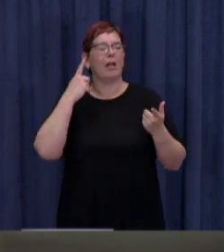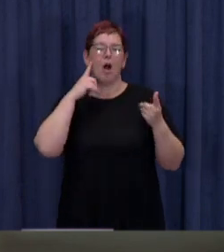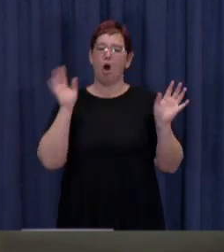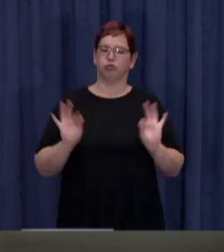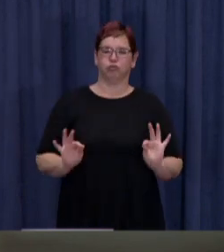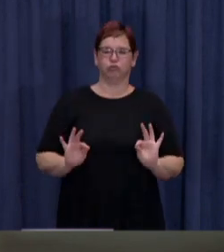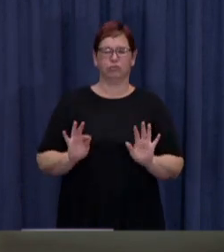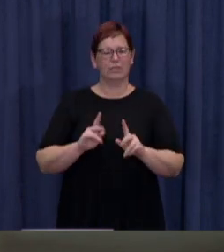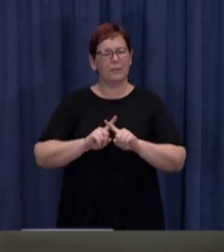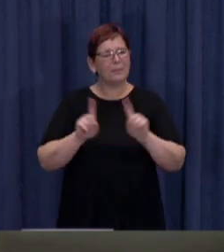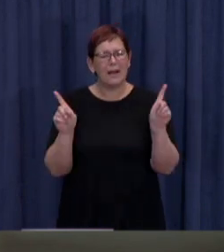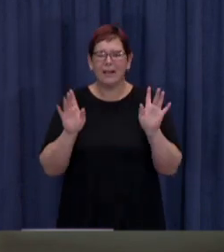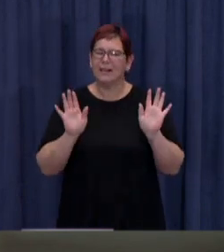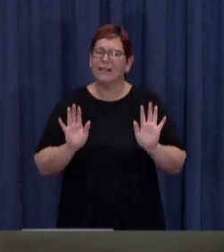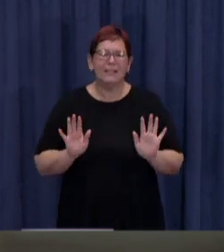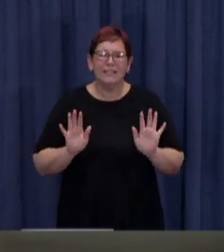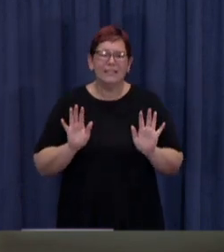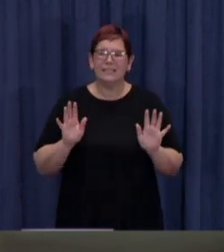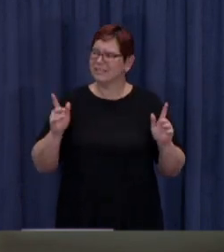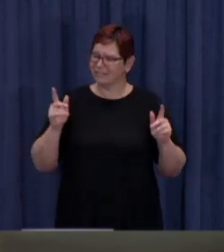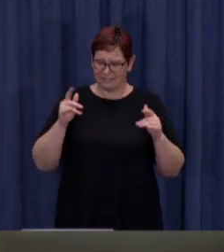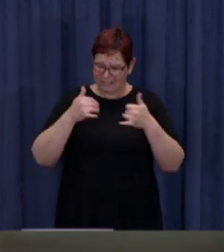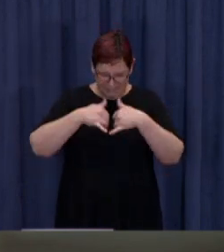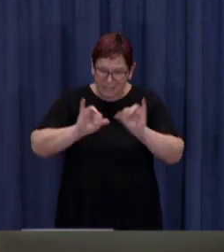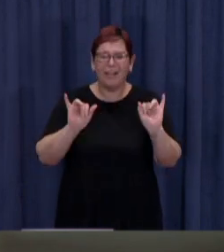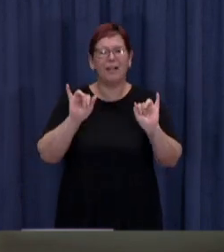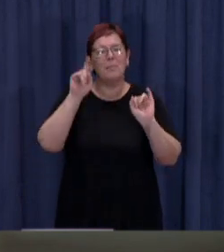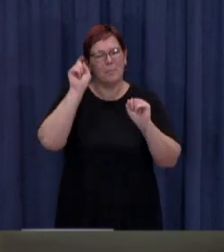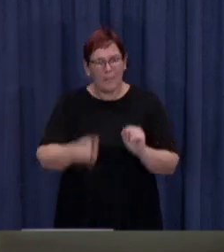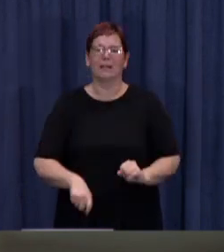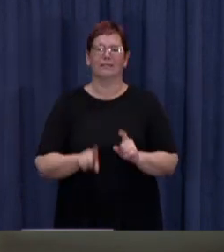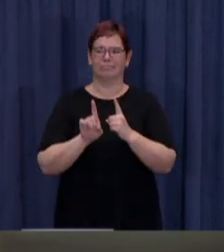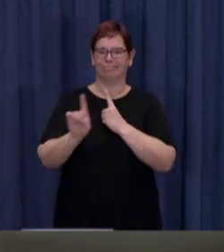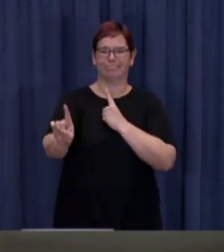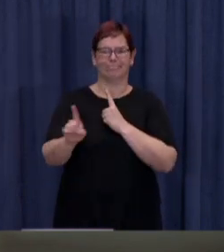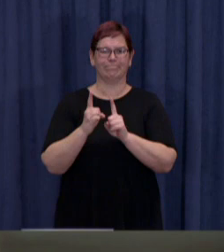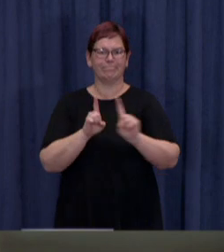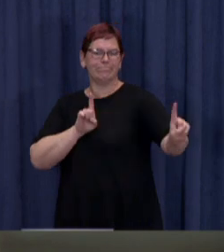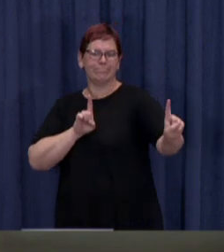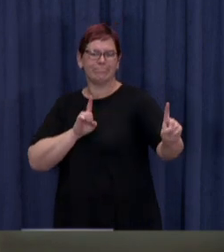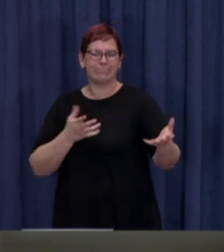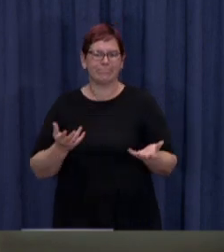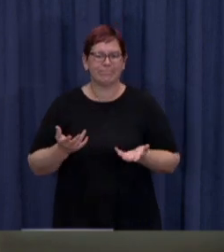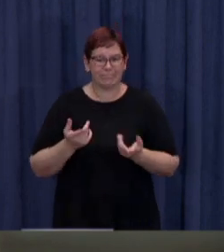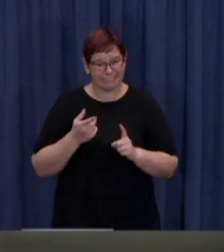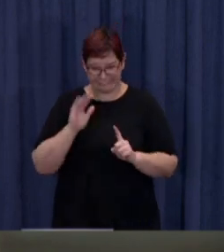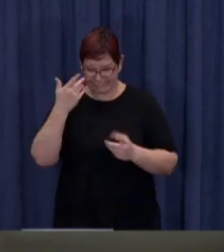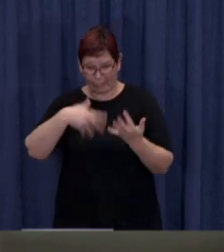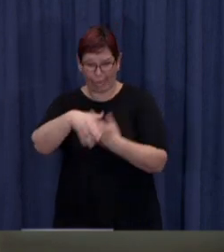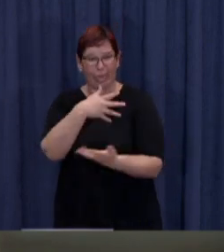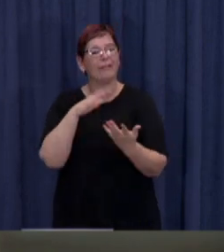I got the professional advice this morning that it was time to give ourselves that flexibility it was time to encourage the other governments to